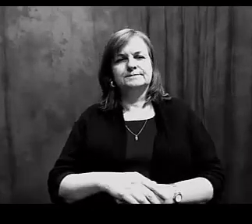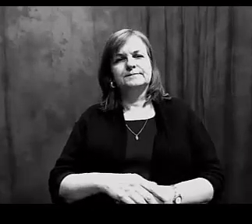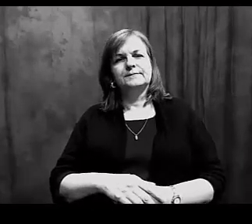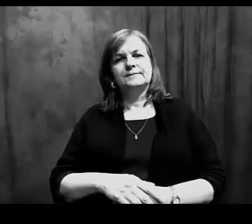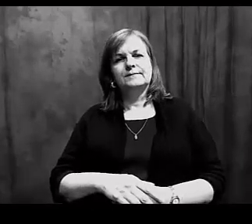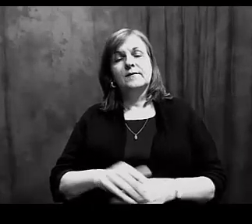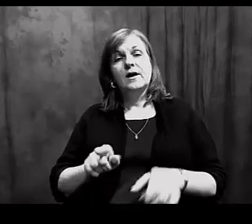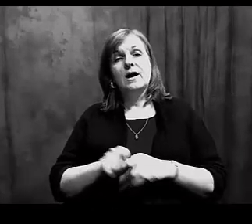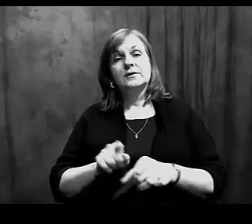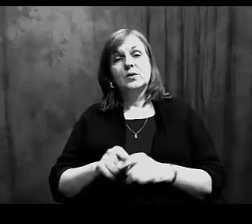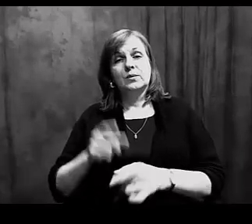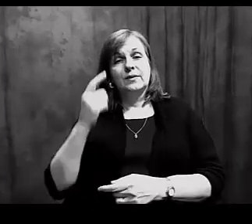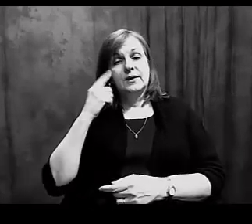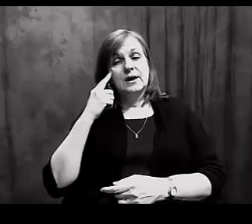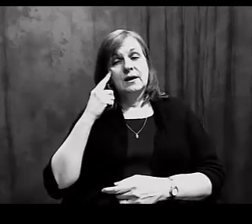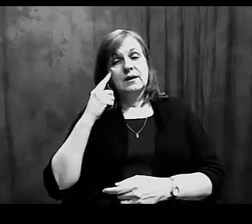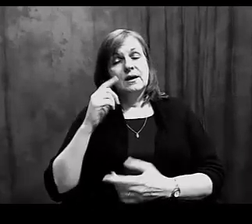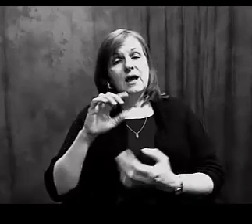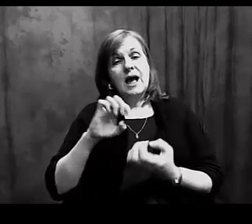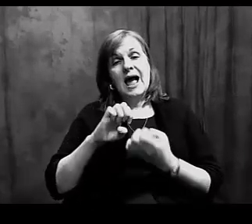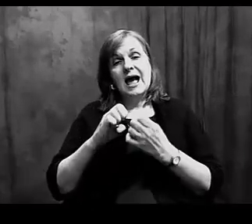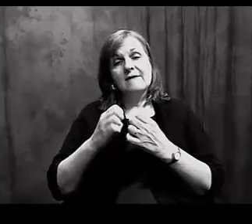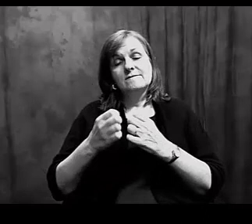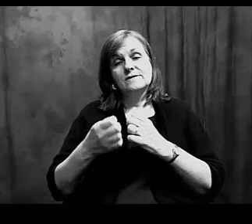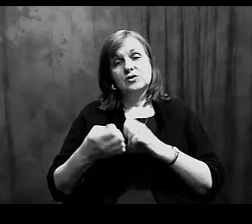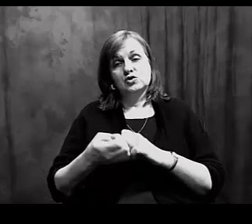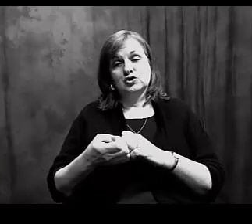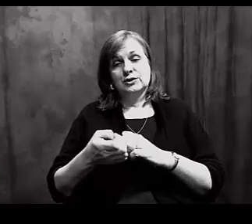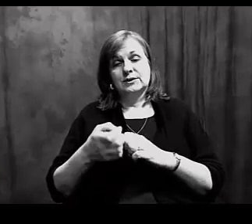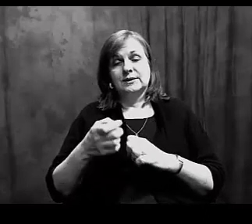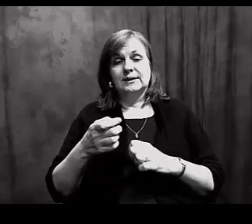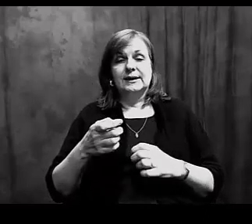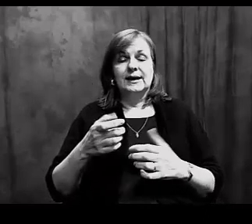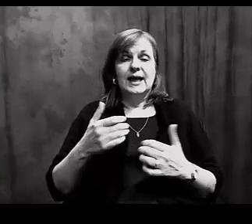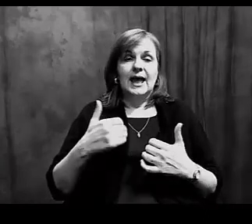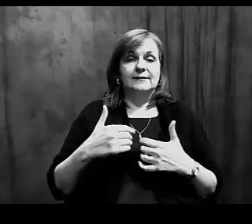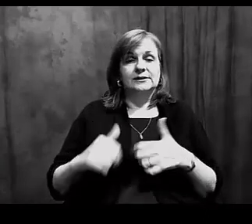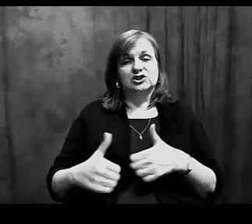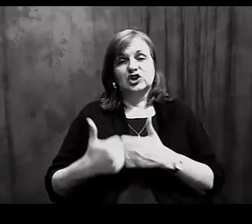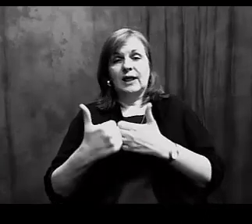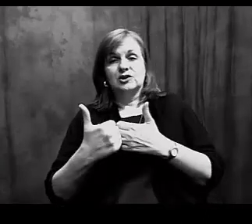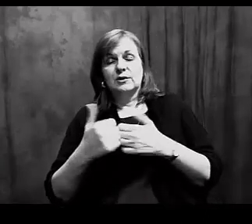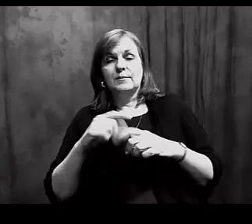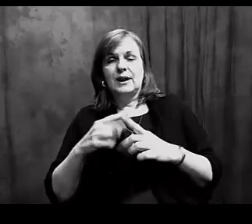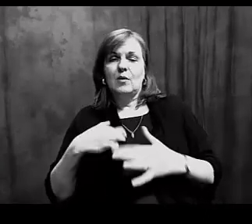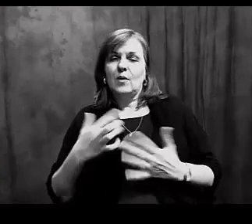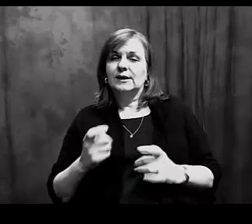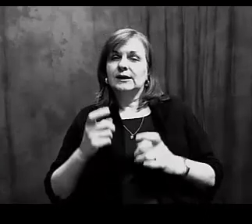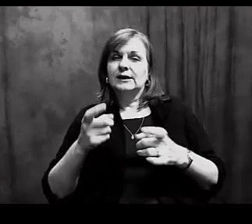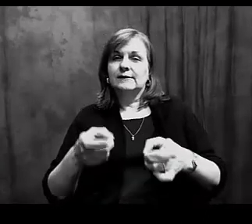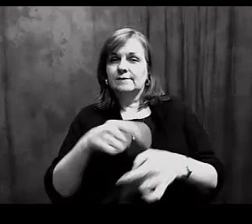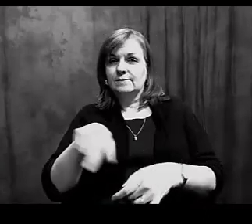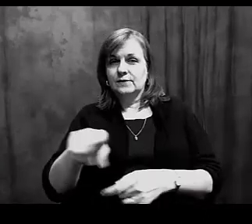we will also think about the fact that evolution is challenged but what I wanna give you is a set